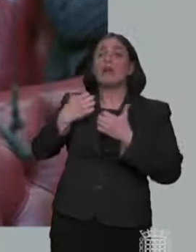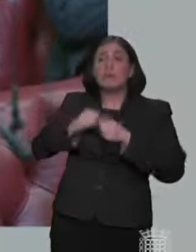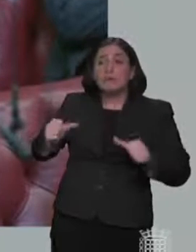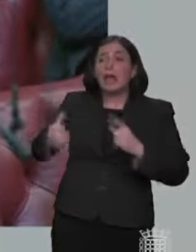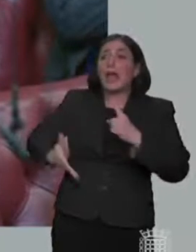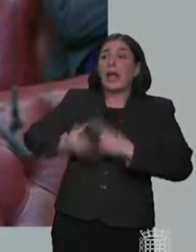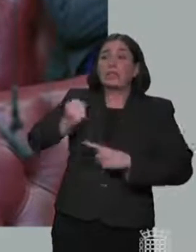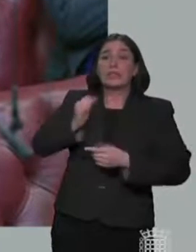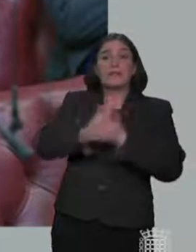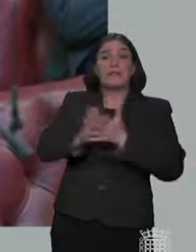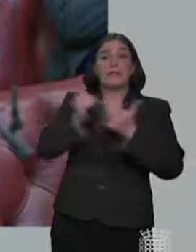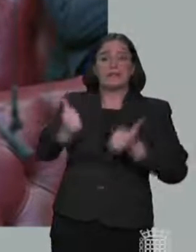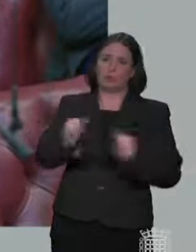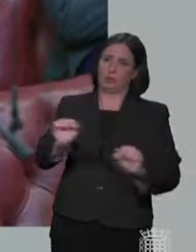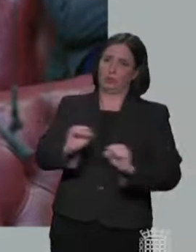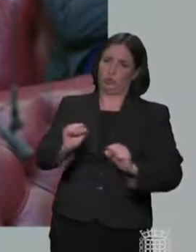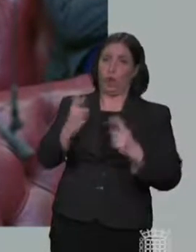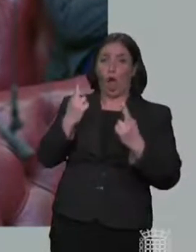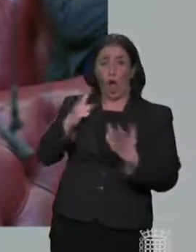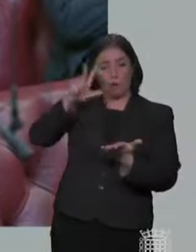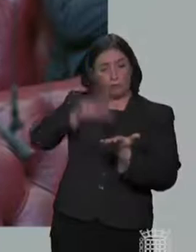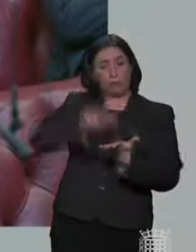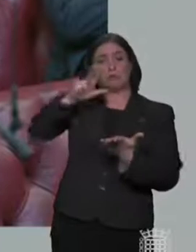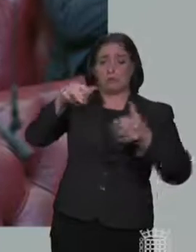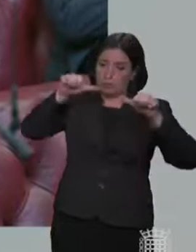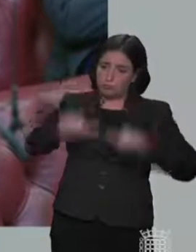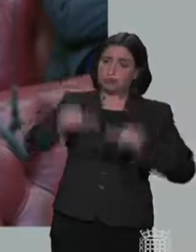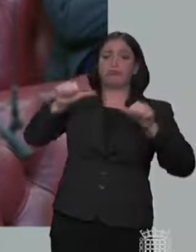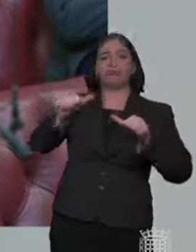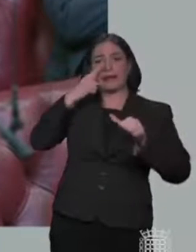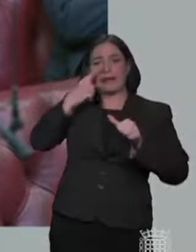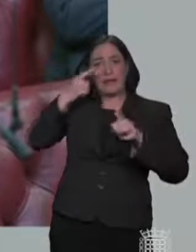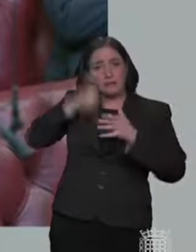with the start of a transformation i completely understand and endorse the death community's